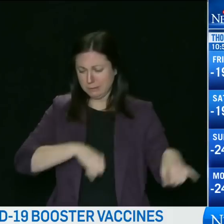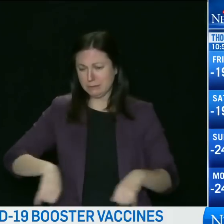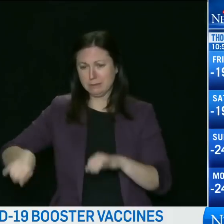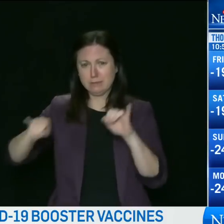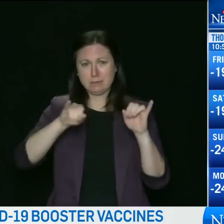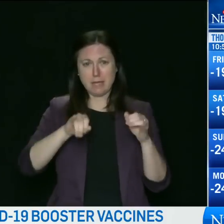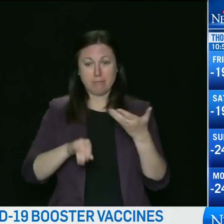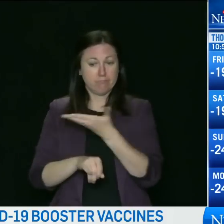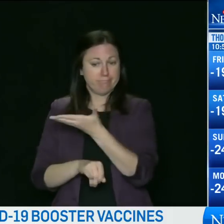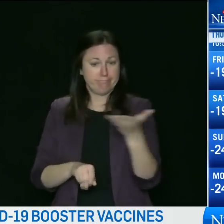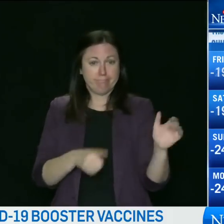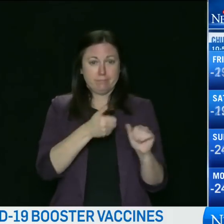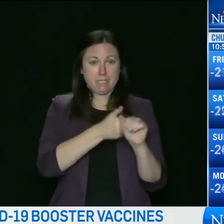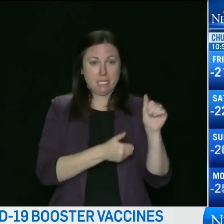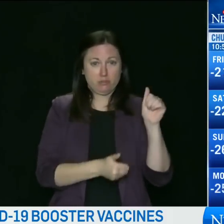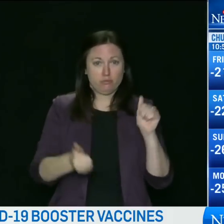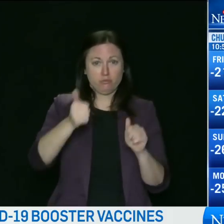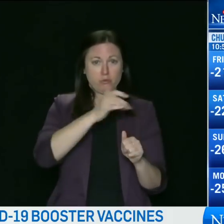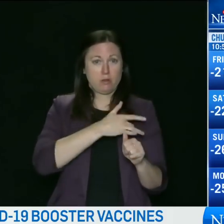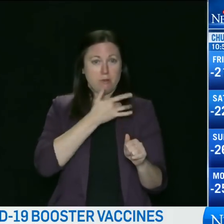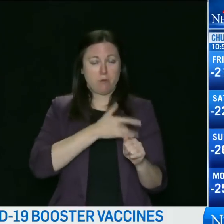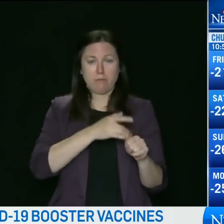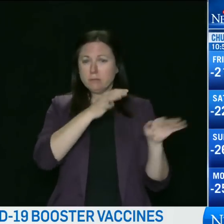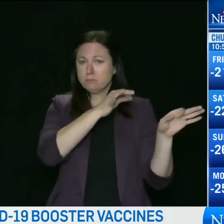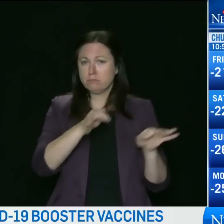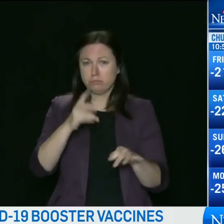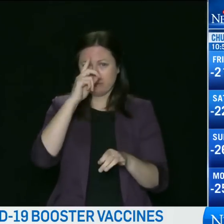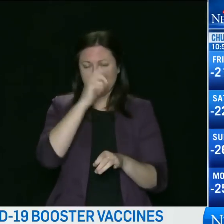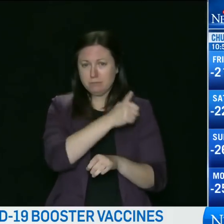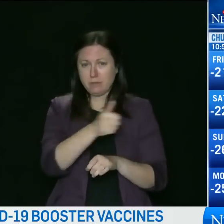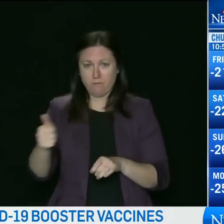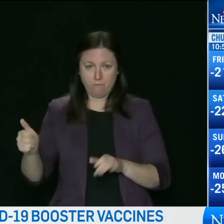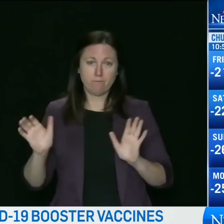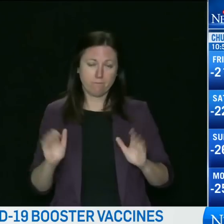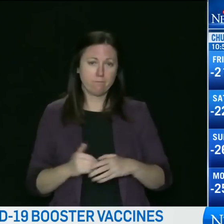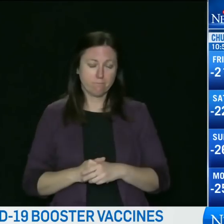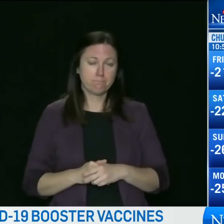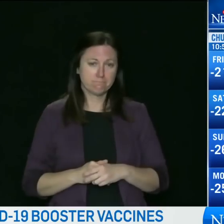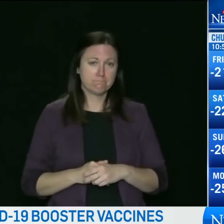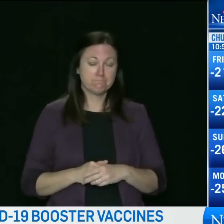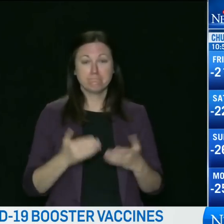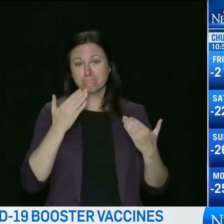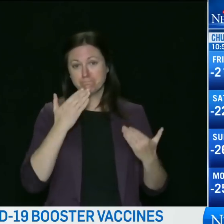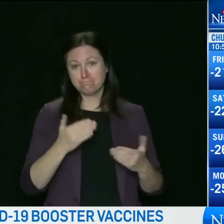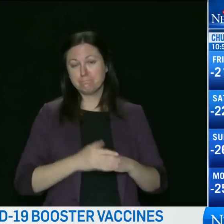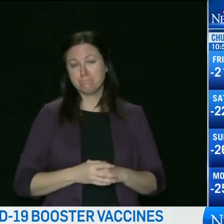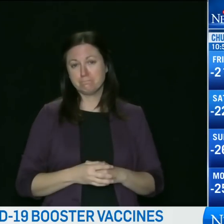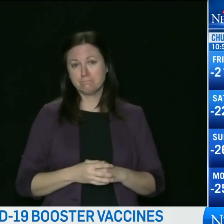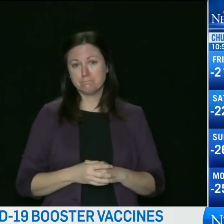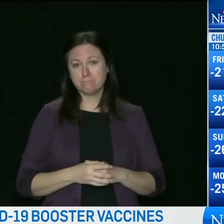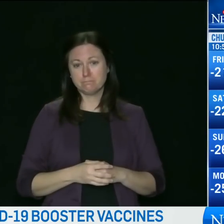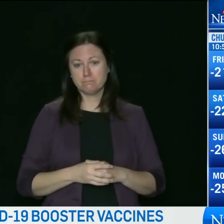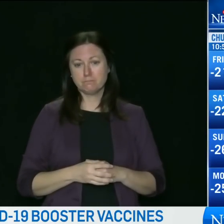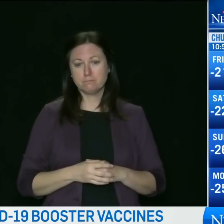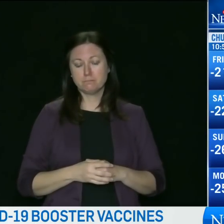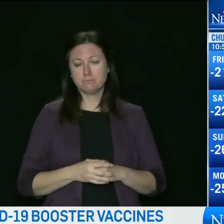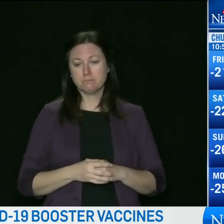INFORMATION AND THE SAME DATA AS WE DO, AND IT'S UP TO THEM TO MAKE ENLIGHTENED DECISIONS WITH